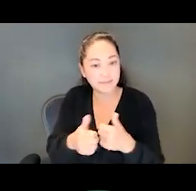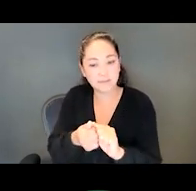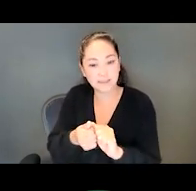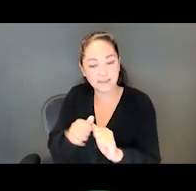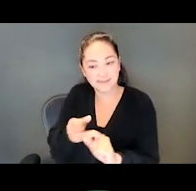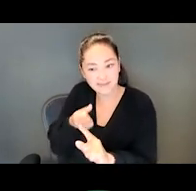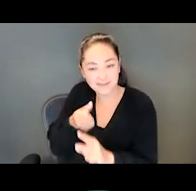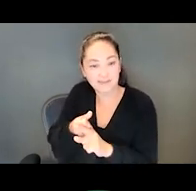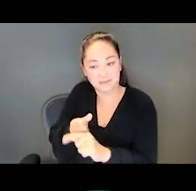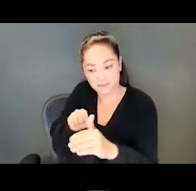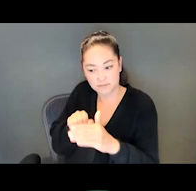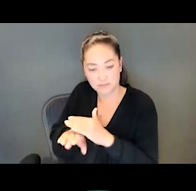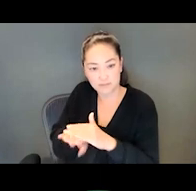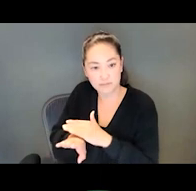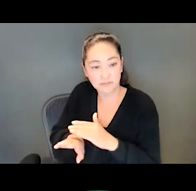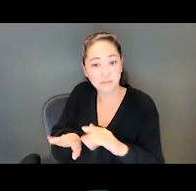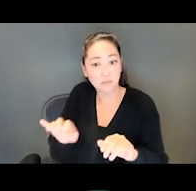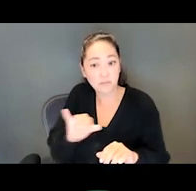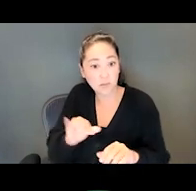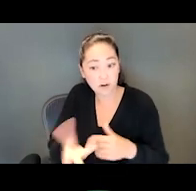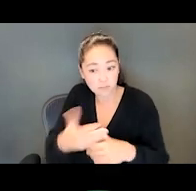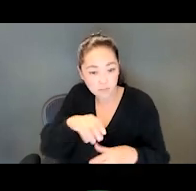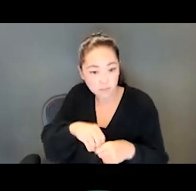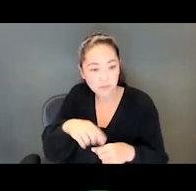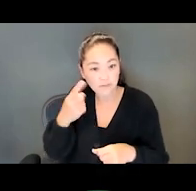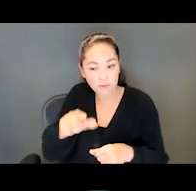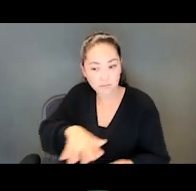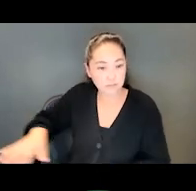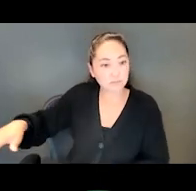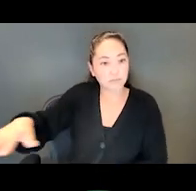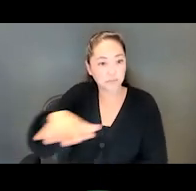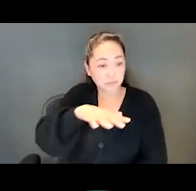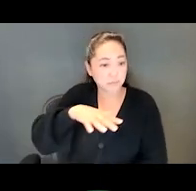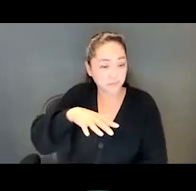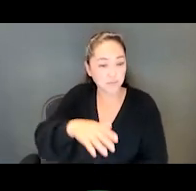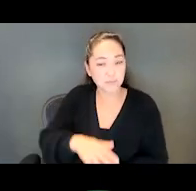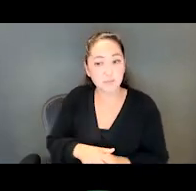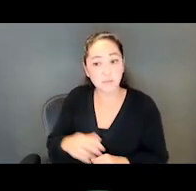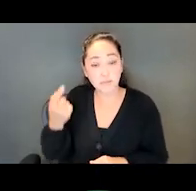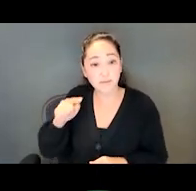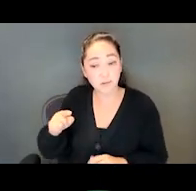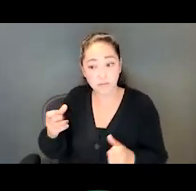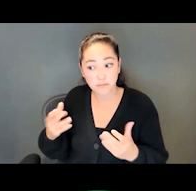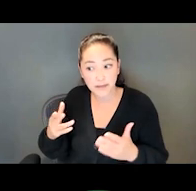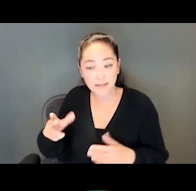but any park visitor and how. You know, if those if the basic needs and parks are not met. It makes it very difficult